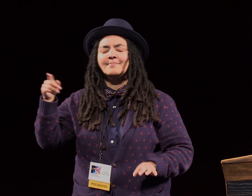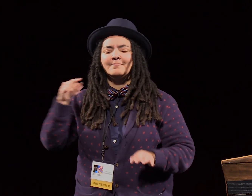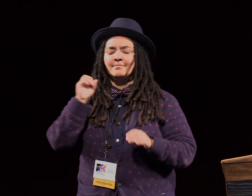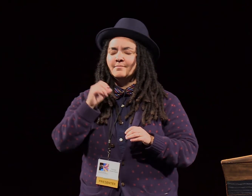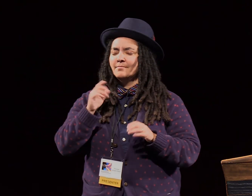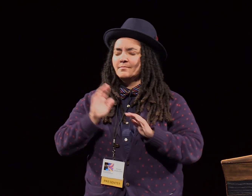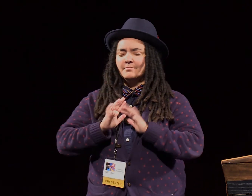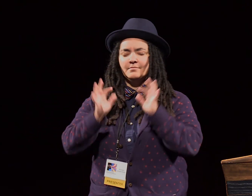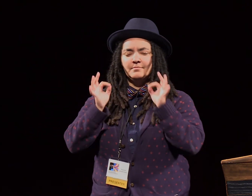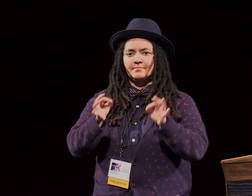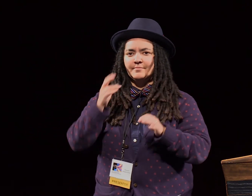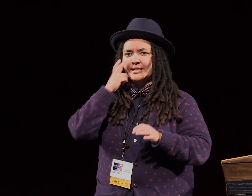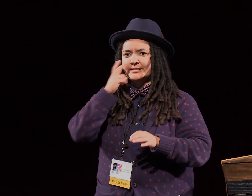For camp signing...